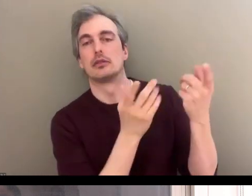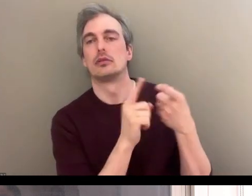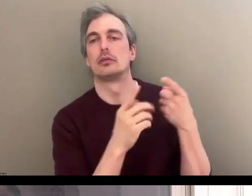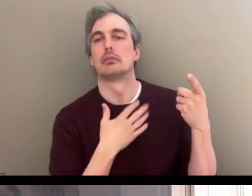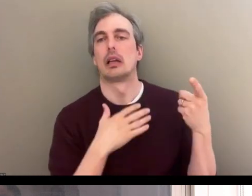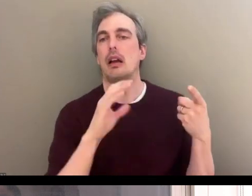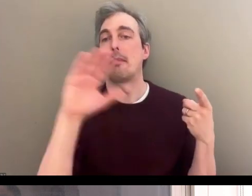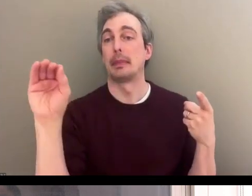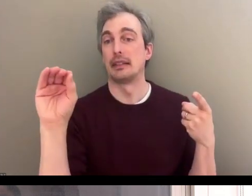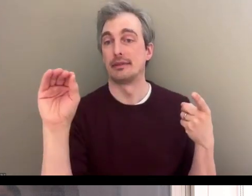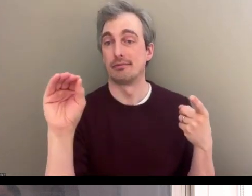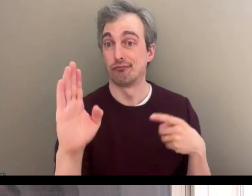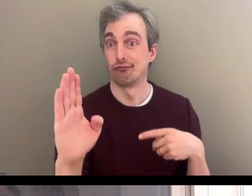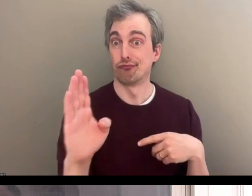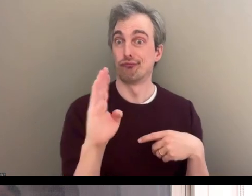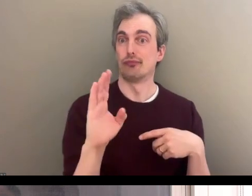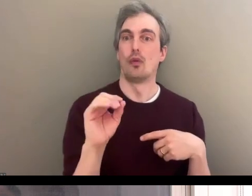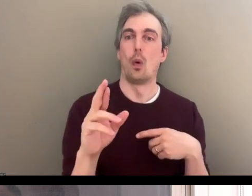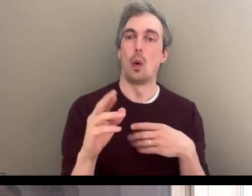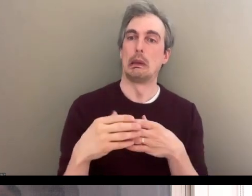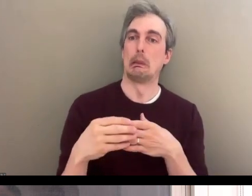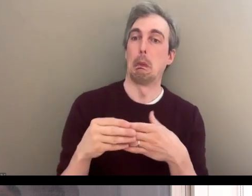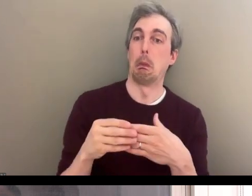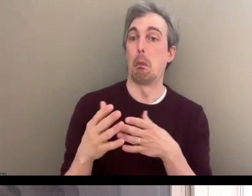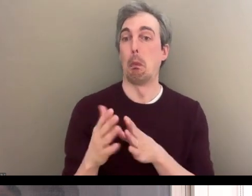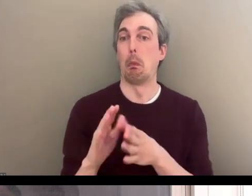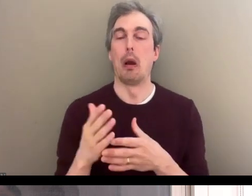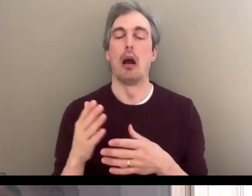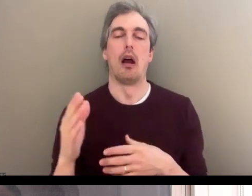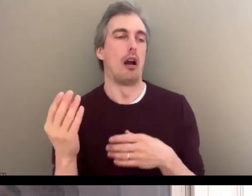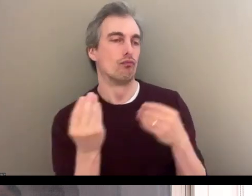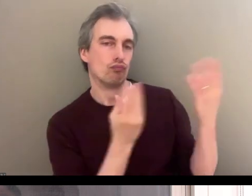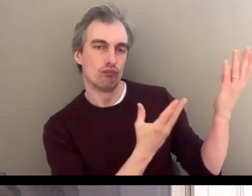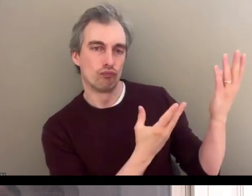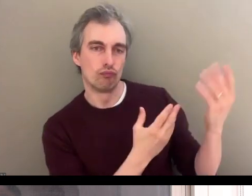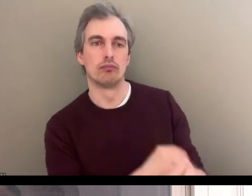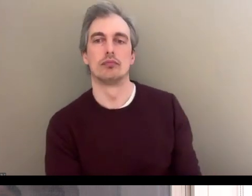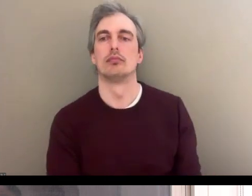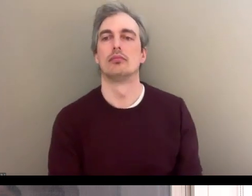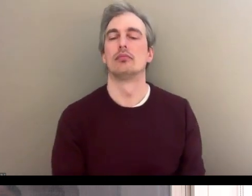I studied software engineering and communications while I attended the University of South Florida in Tampa.